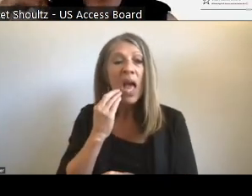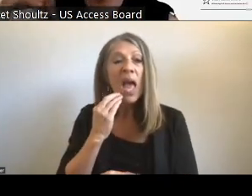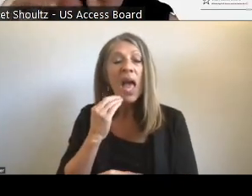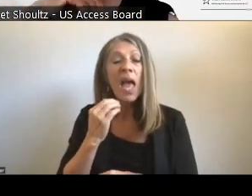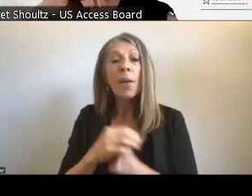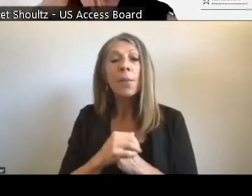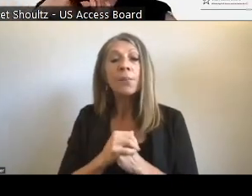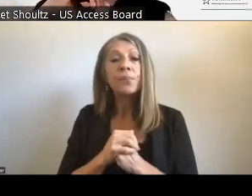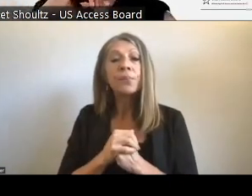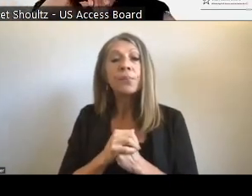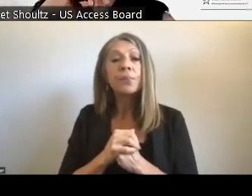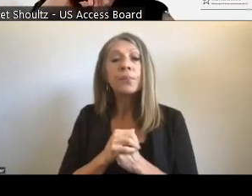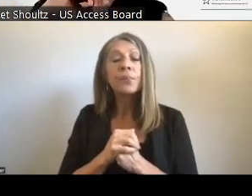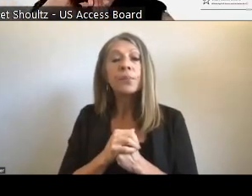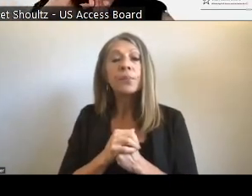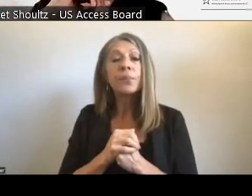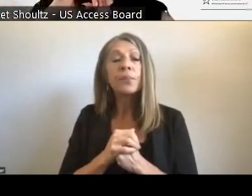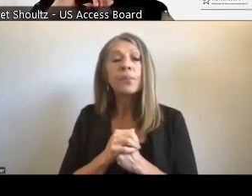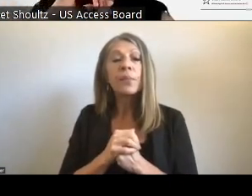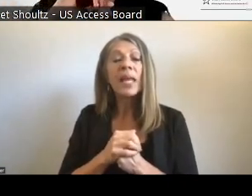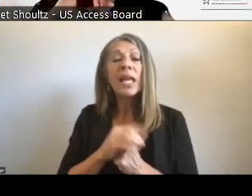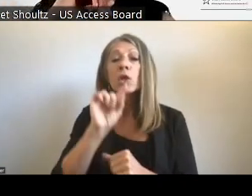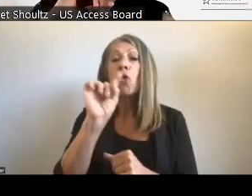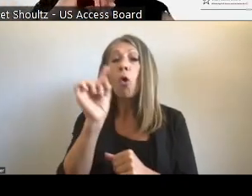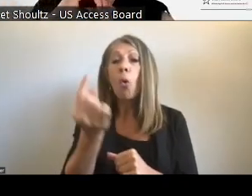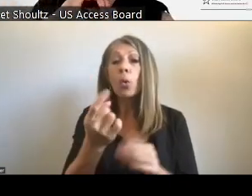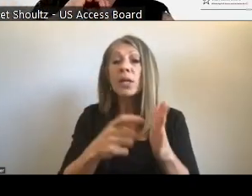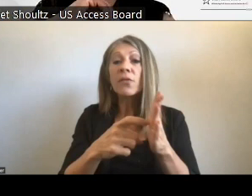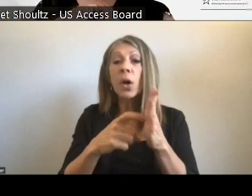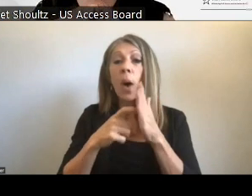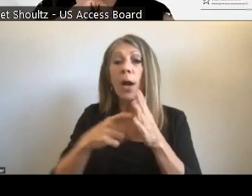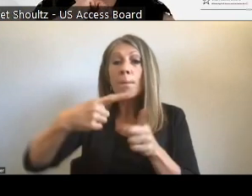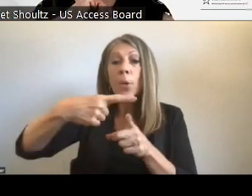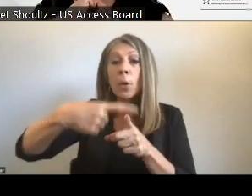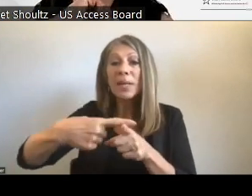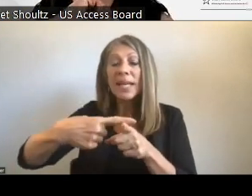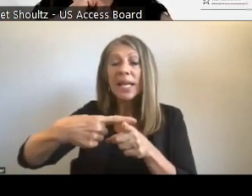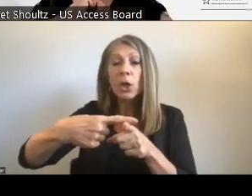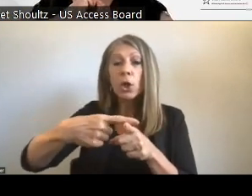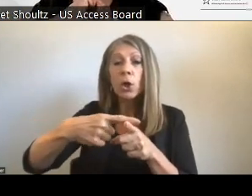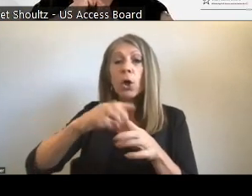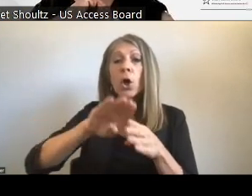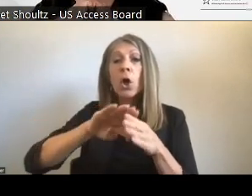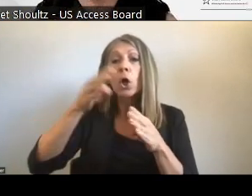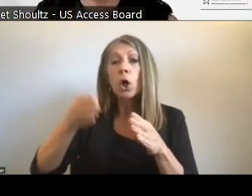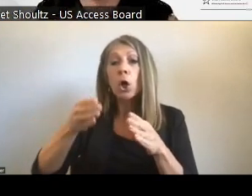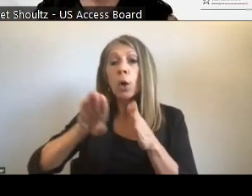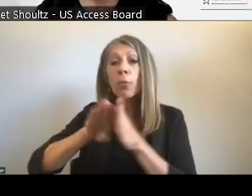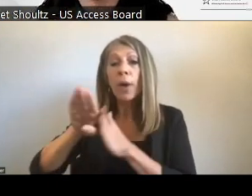now referring it to, is only required at perpendicular curb ramps. So at provision